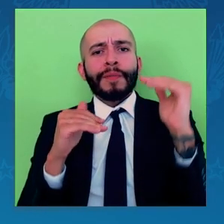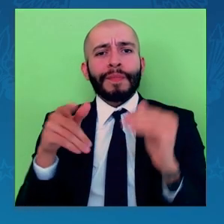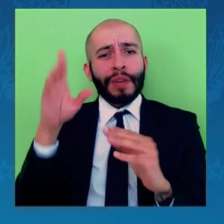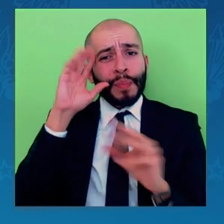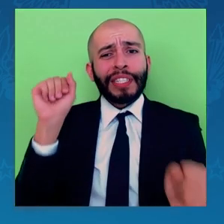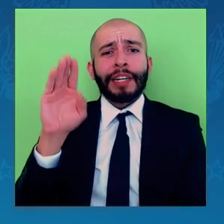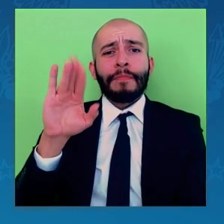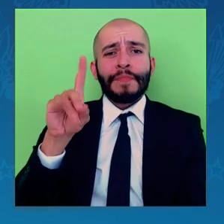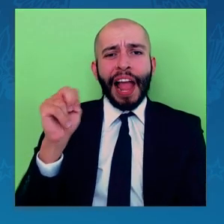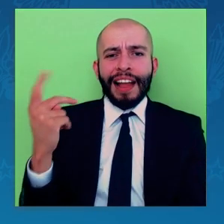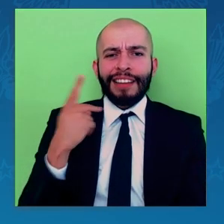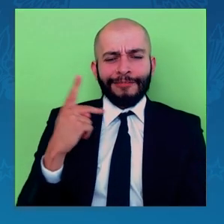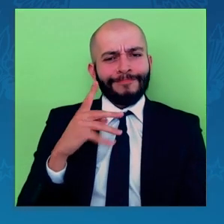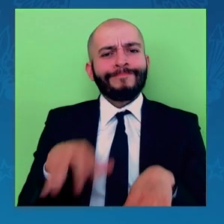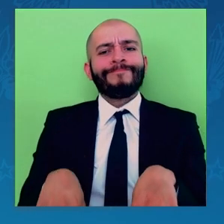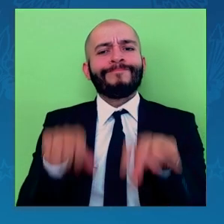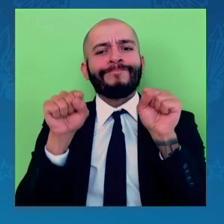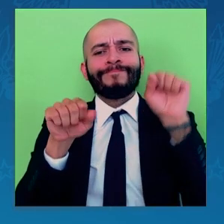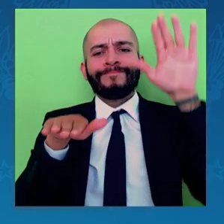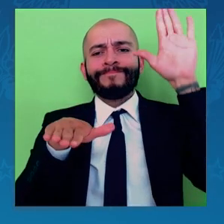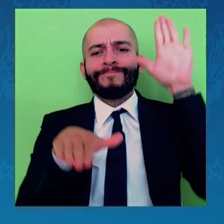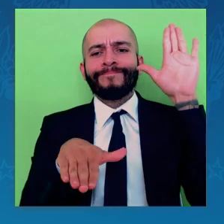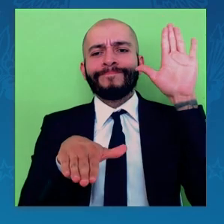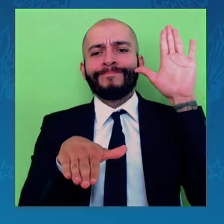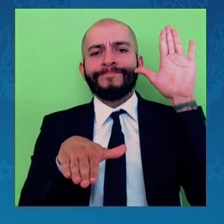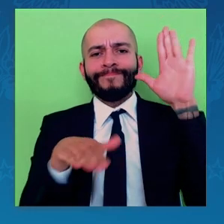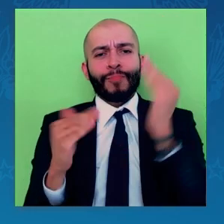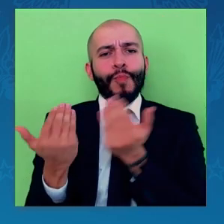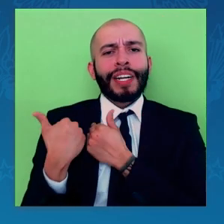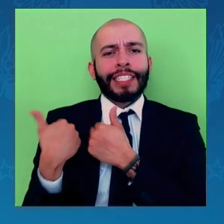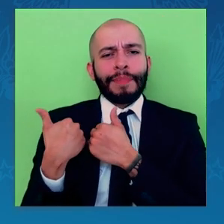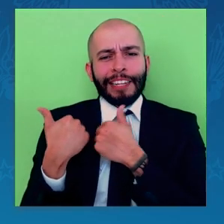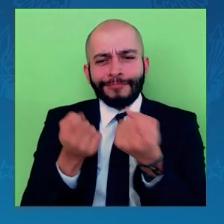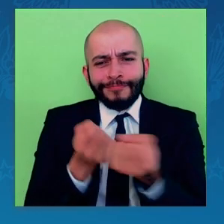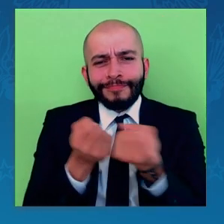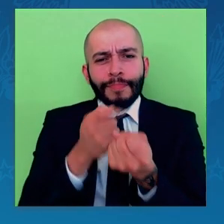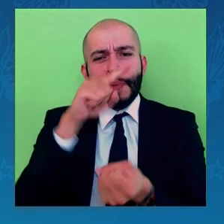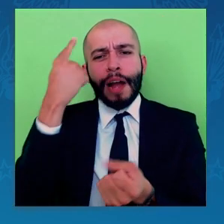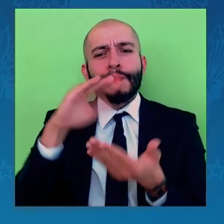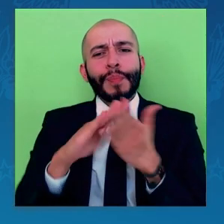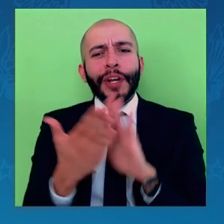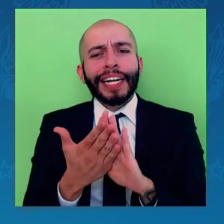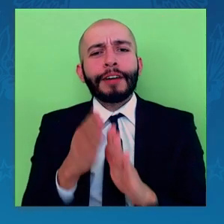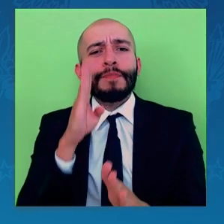rural communities were hardest hit by COVID-19. So when we went to work,